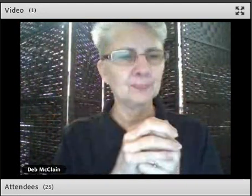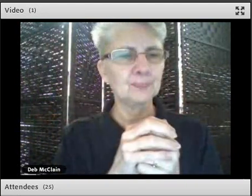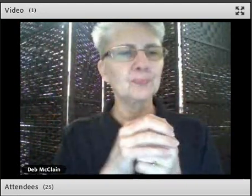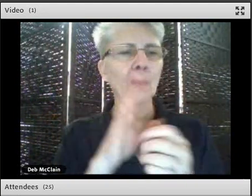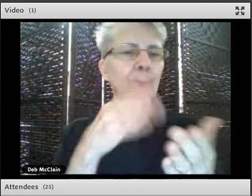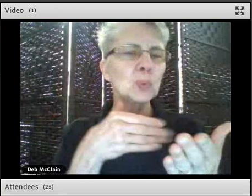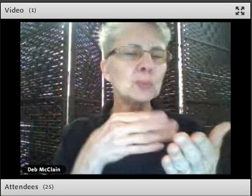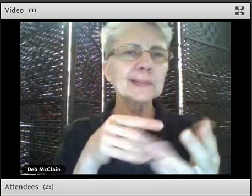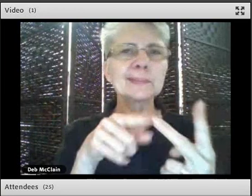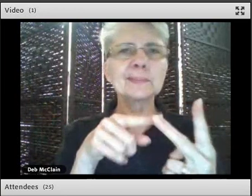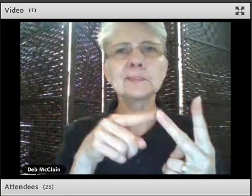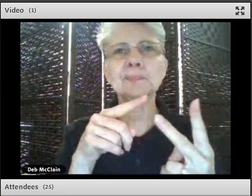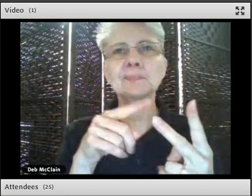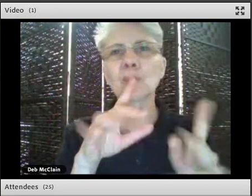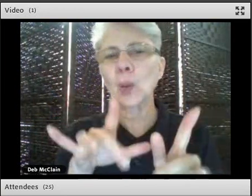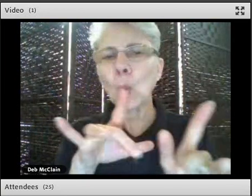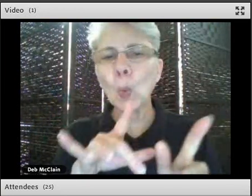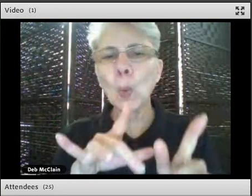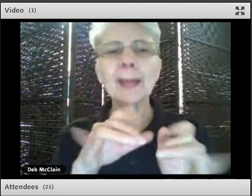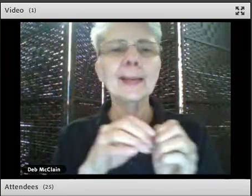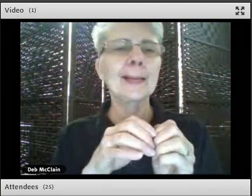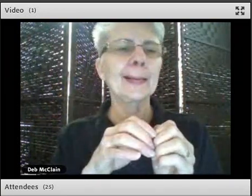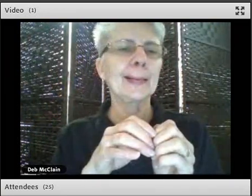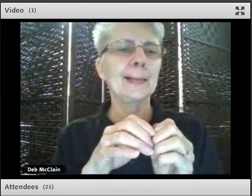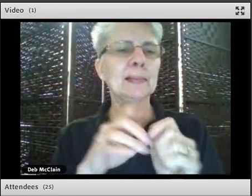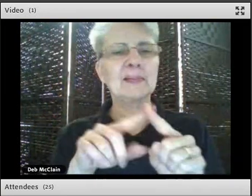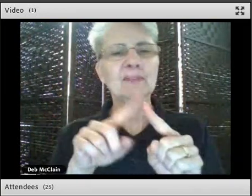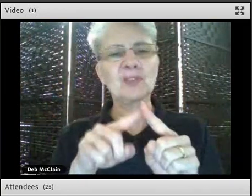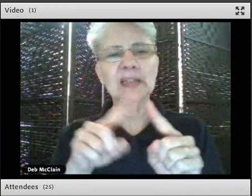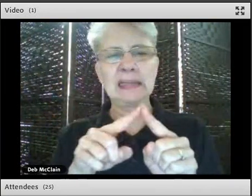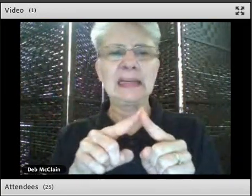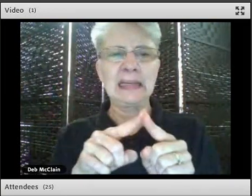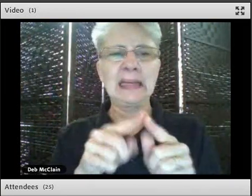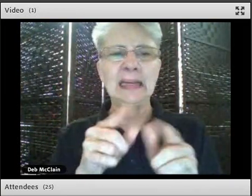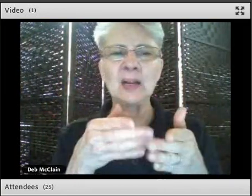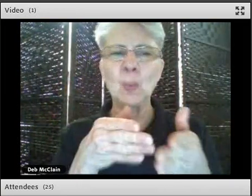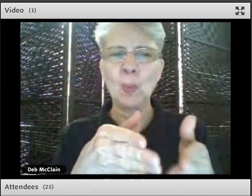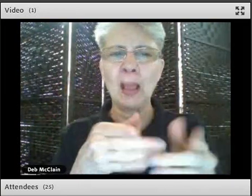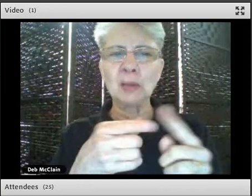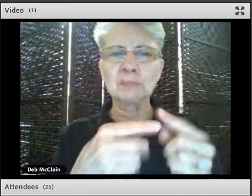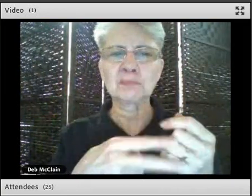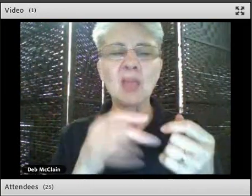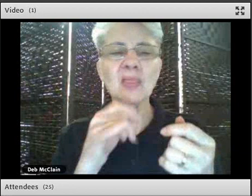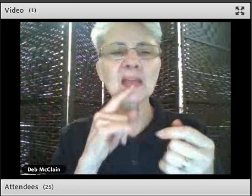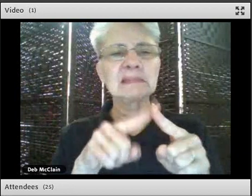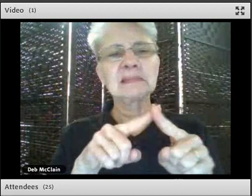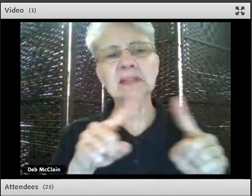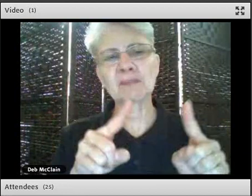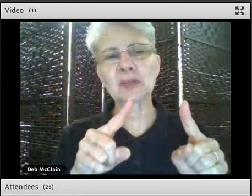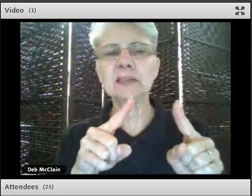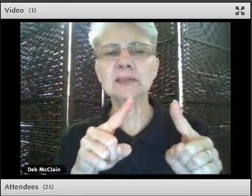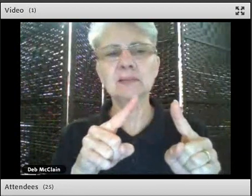and so that would be a different session. We're going to use "Harry Potter and the Half-Blood Prince"